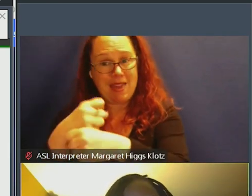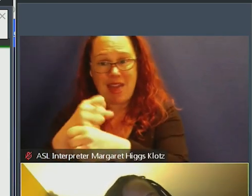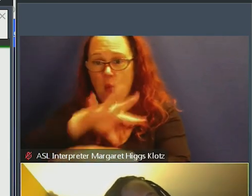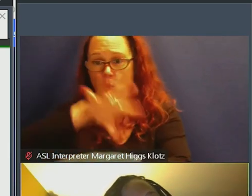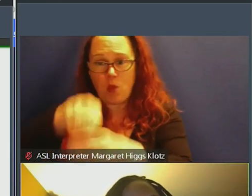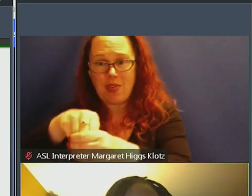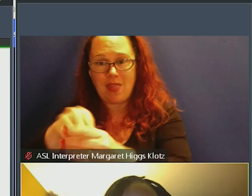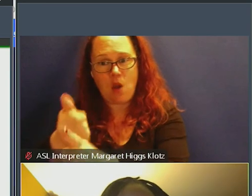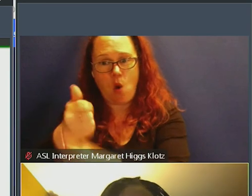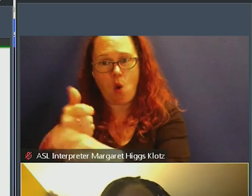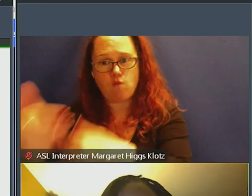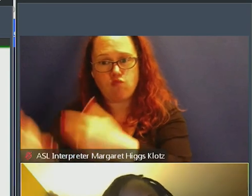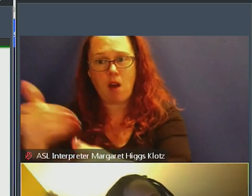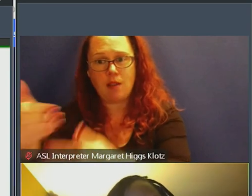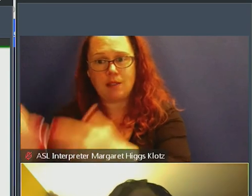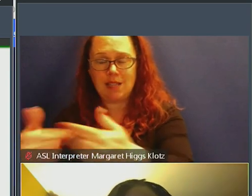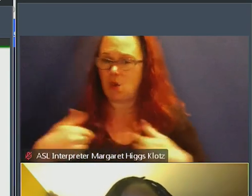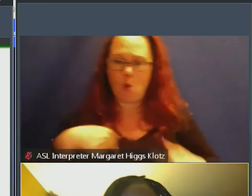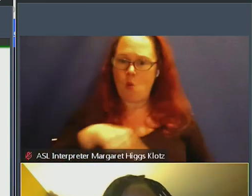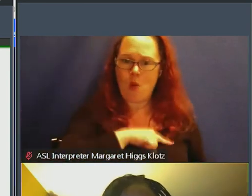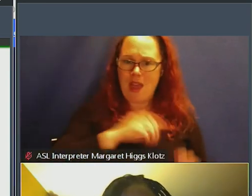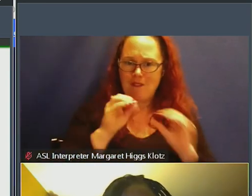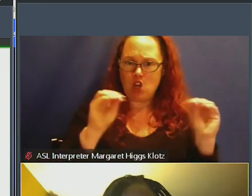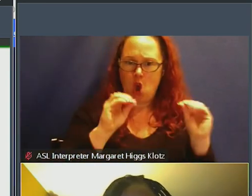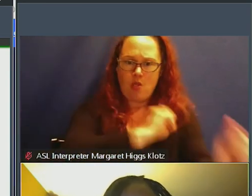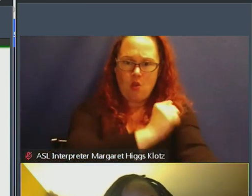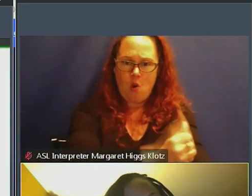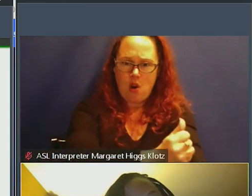We do not have the authority to tell any public agency that